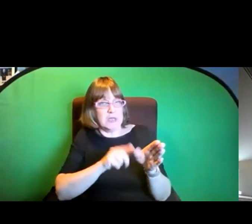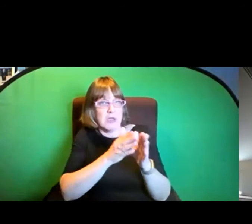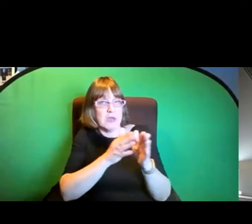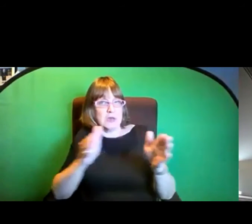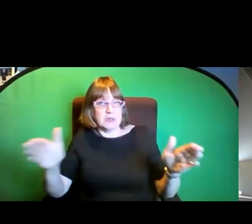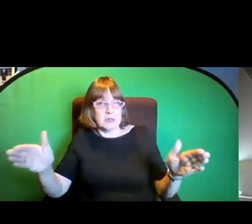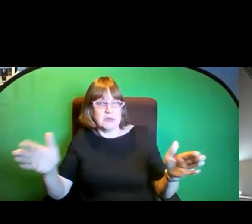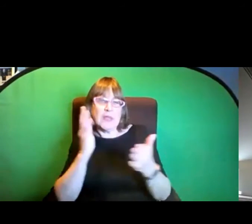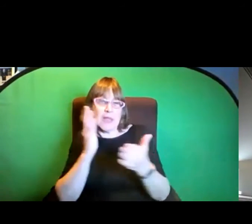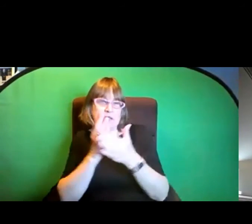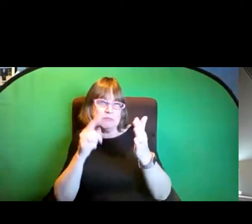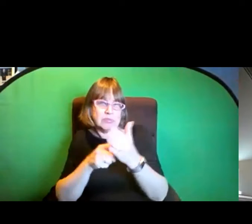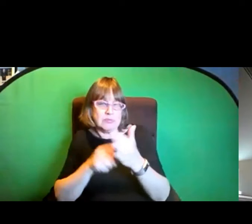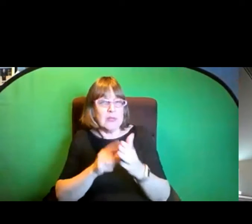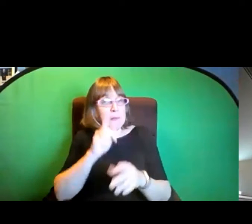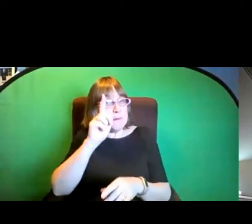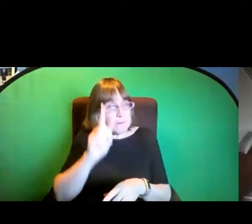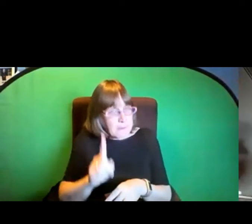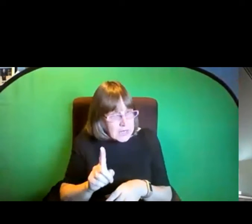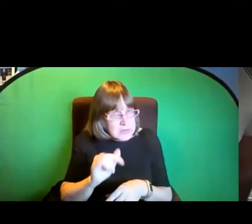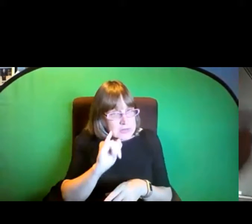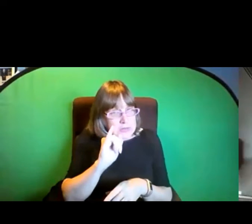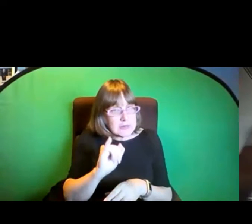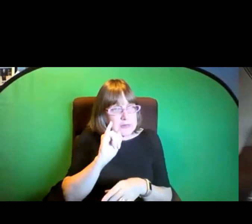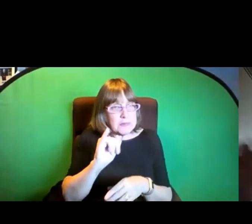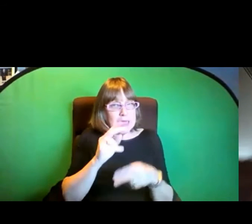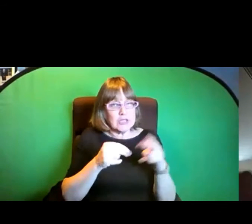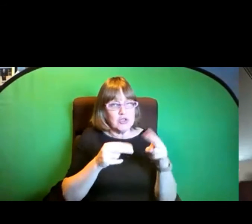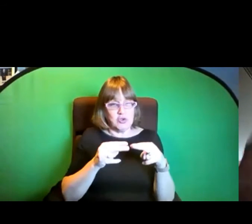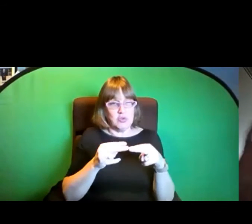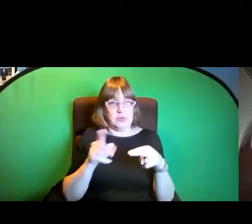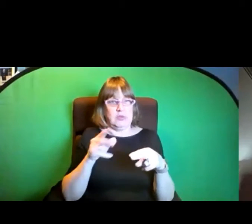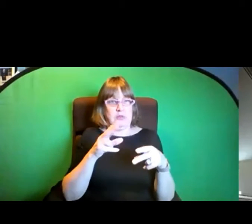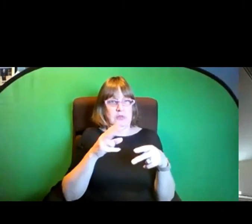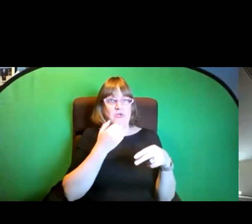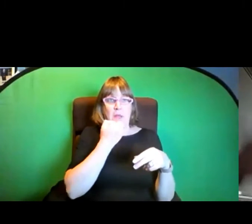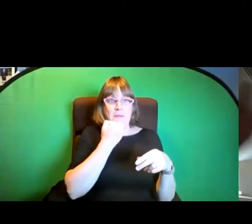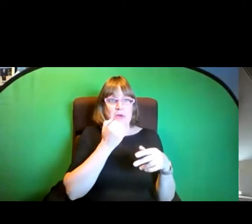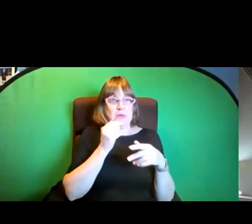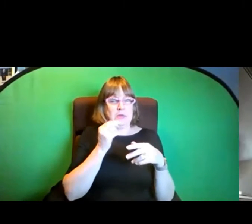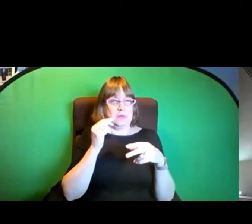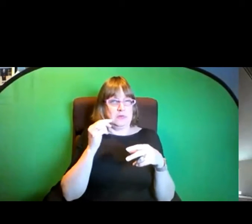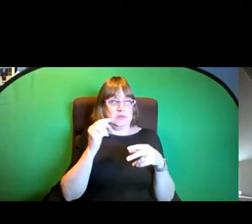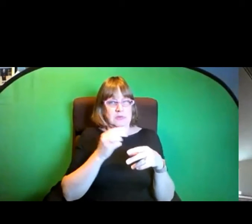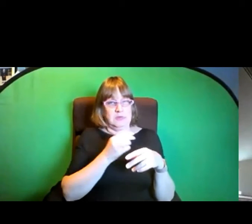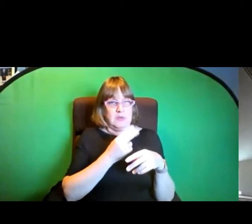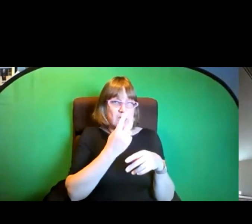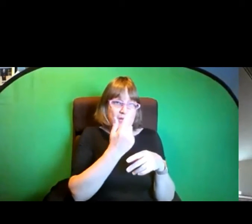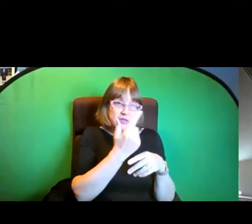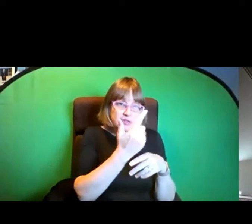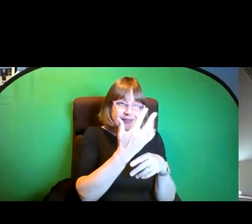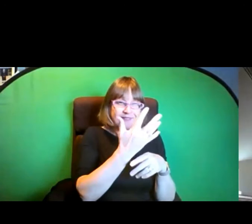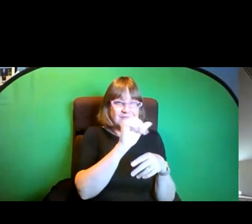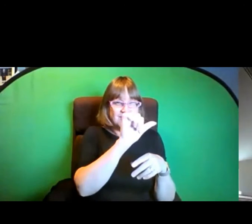But the bad news is that despite those big picture numbers 156,000 and 370,000 jobs